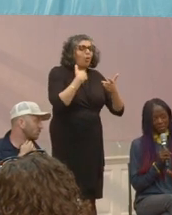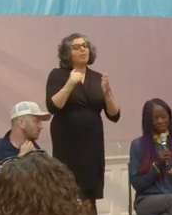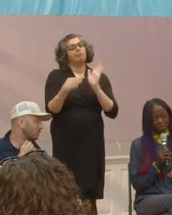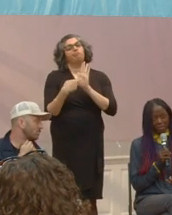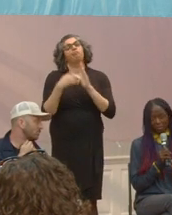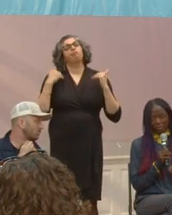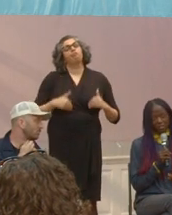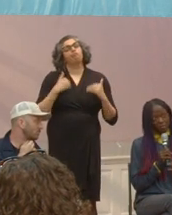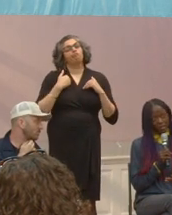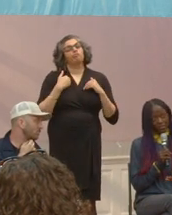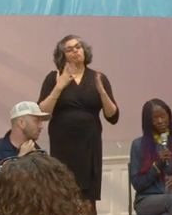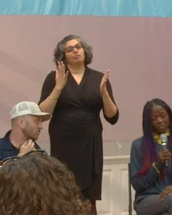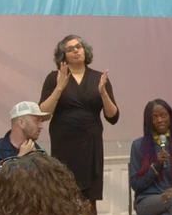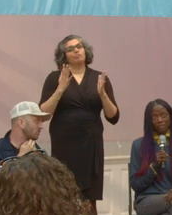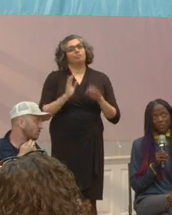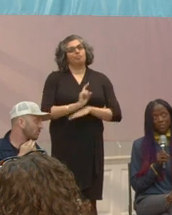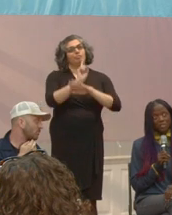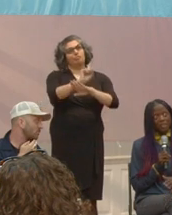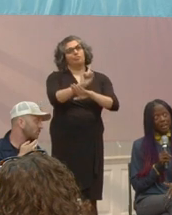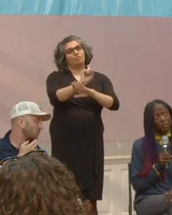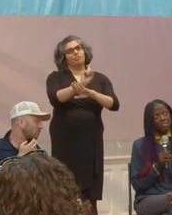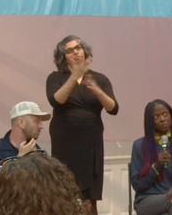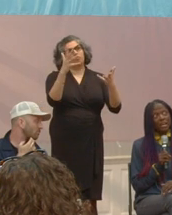be basically placed on a pedestal. And so this project is